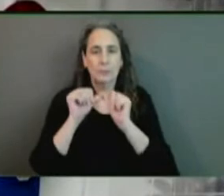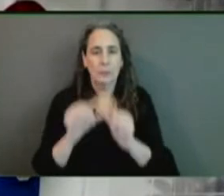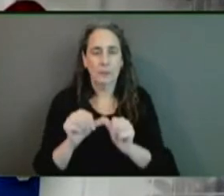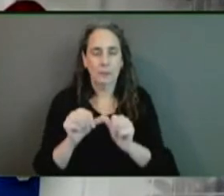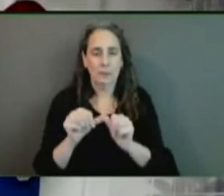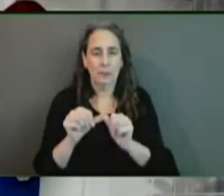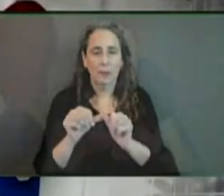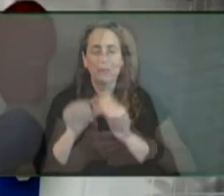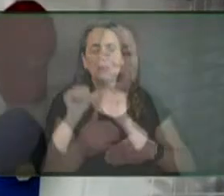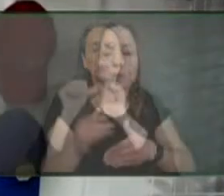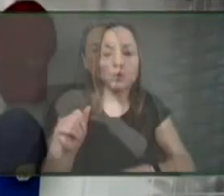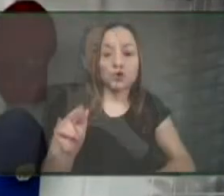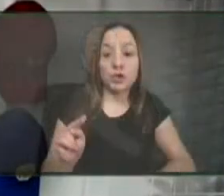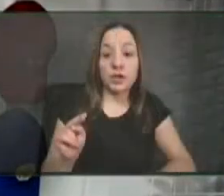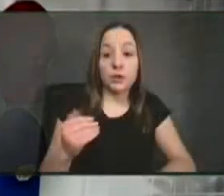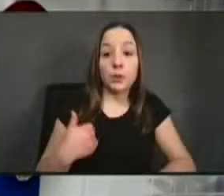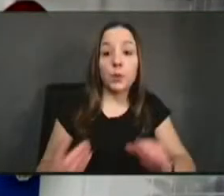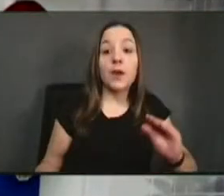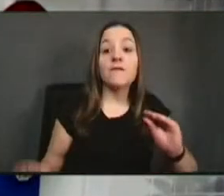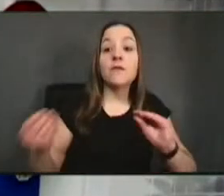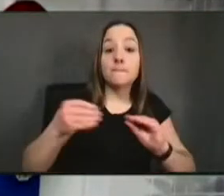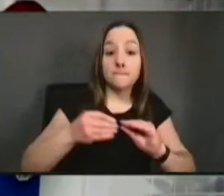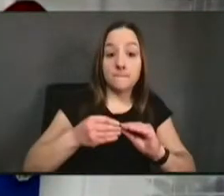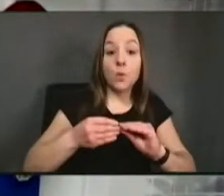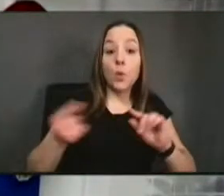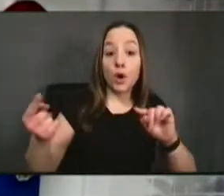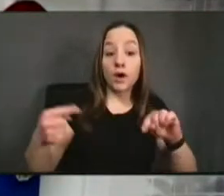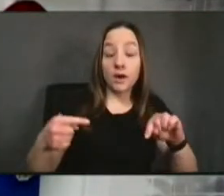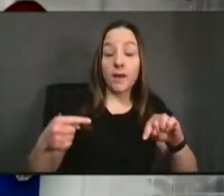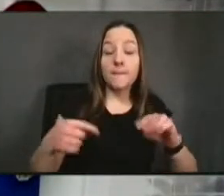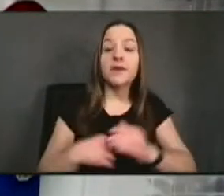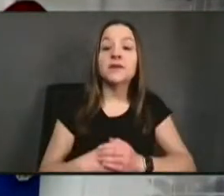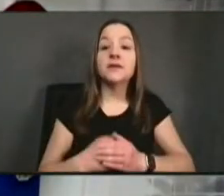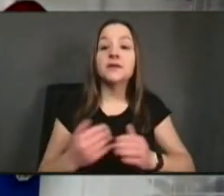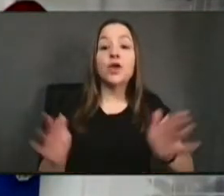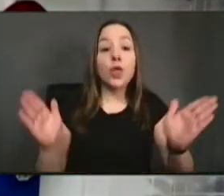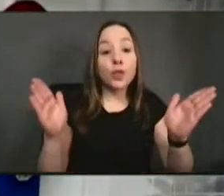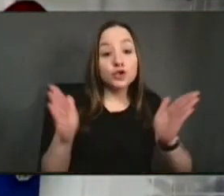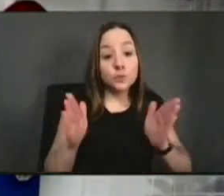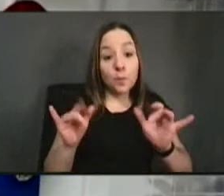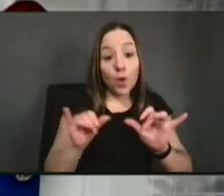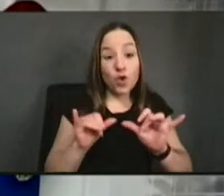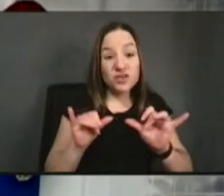This should move us through. Um